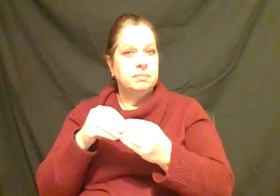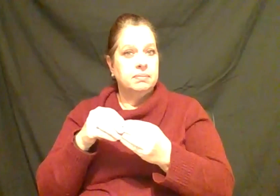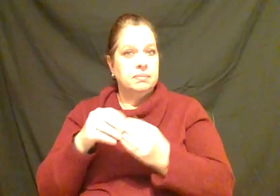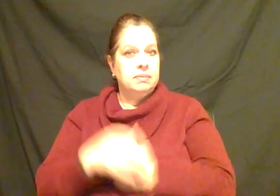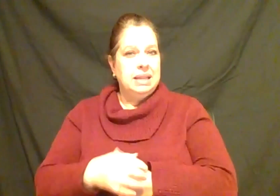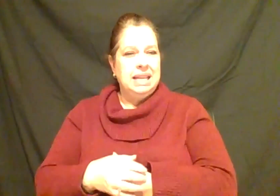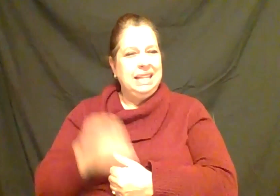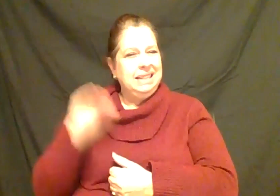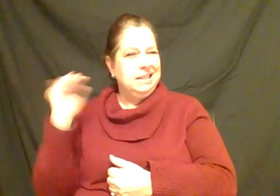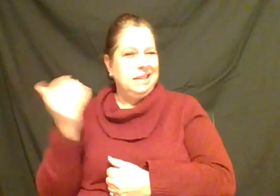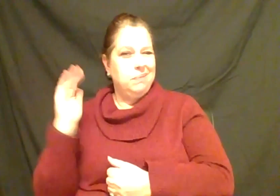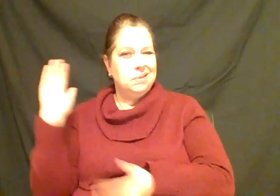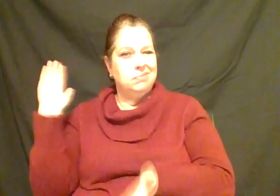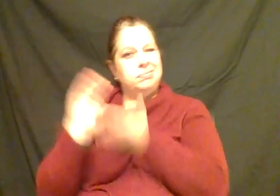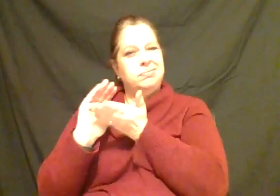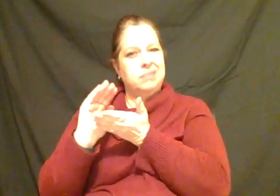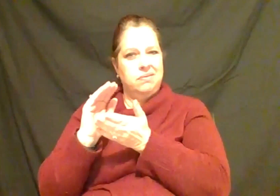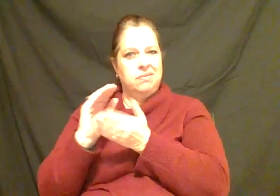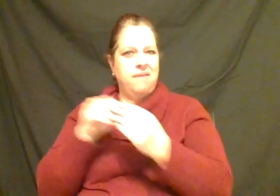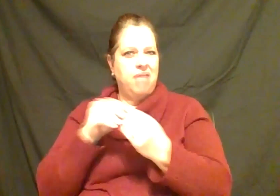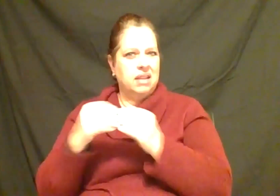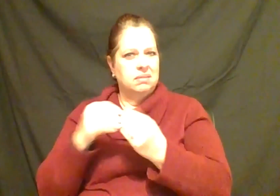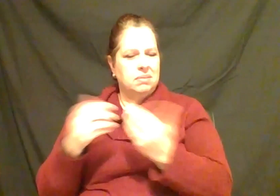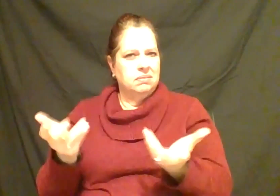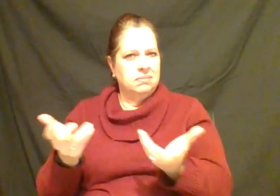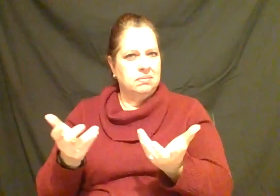flexible so you could could you speak a little bit about and you've noted it several times but